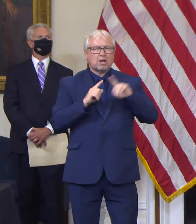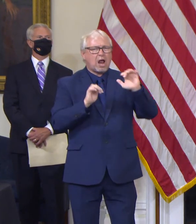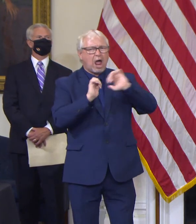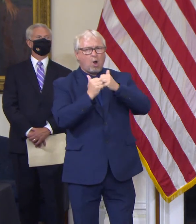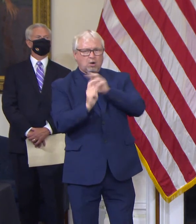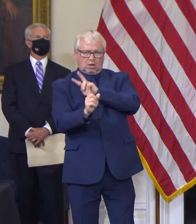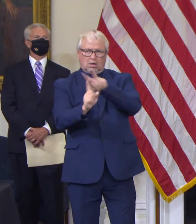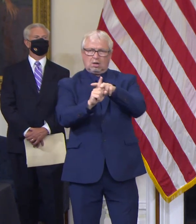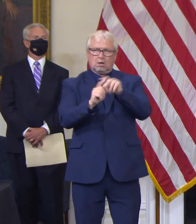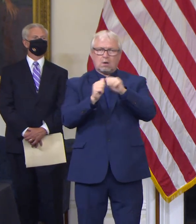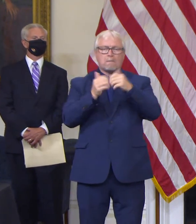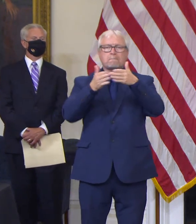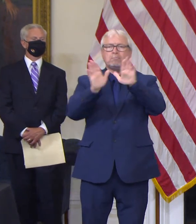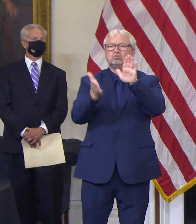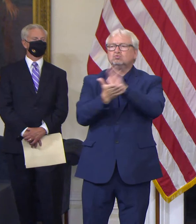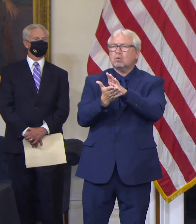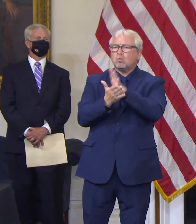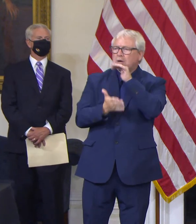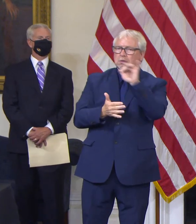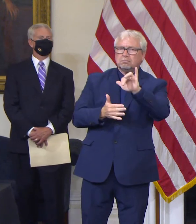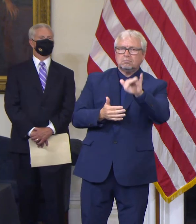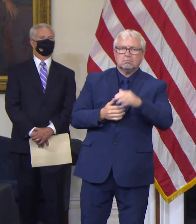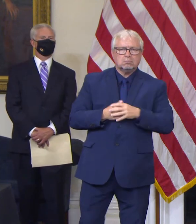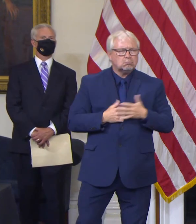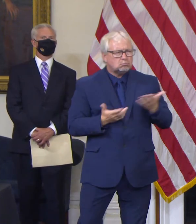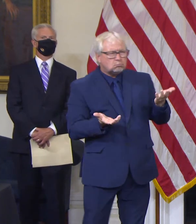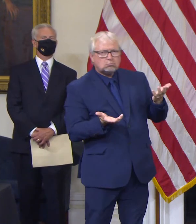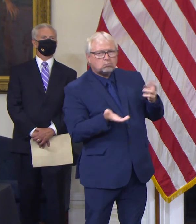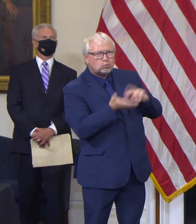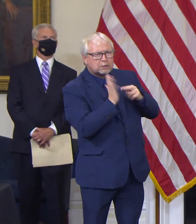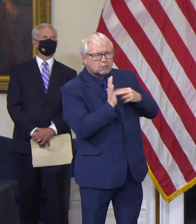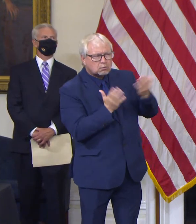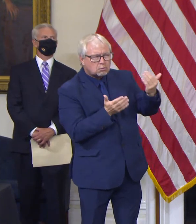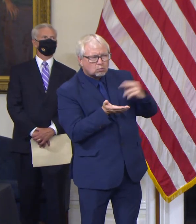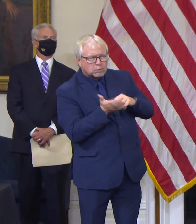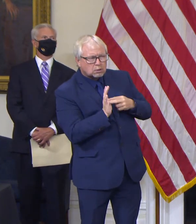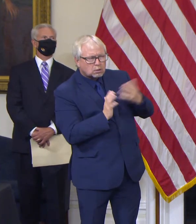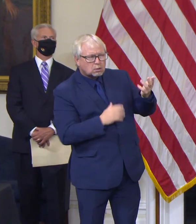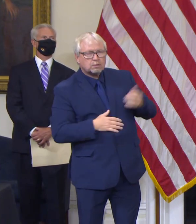What do you mean? (Question off mic).